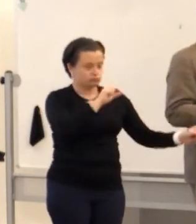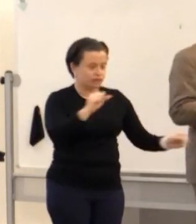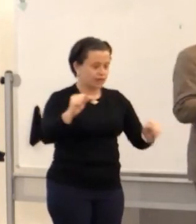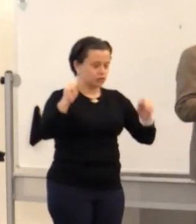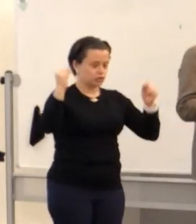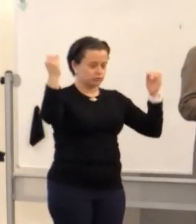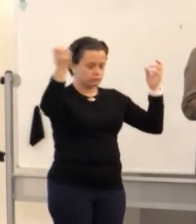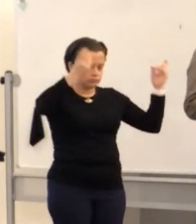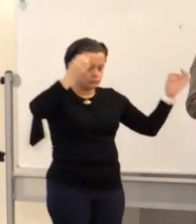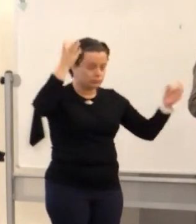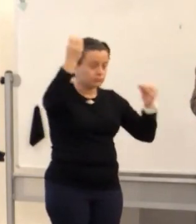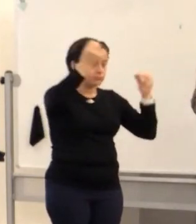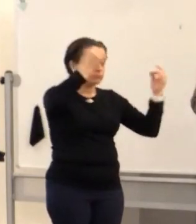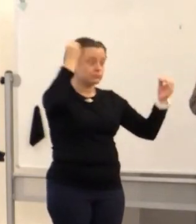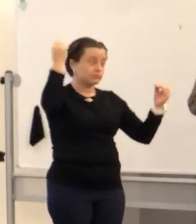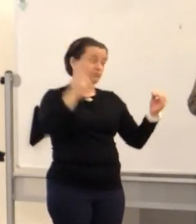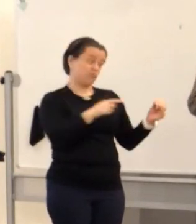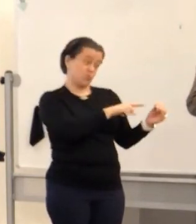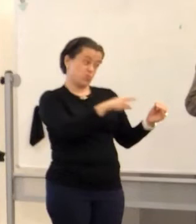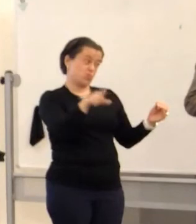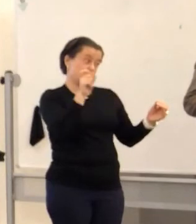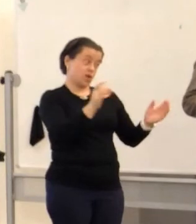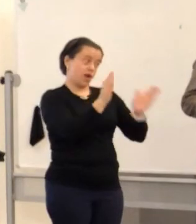It would depend on the budget and priority of the project.